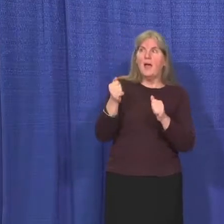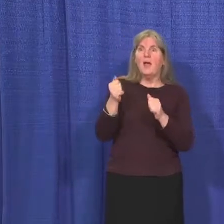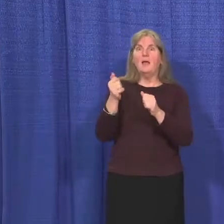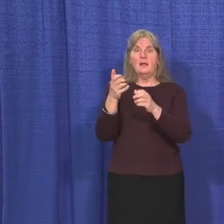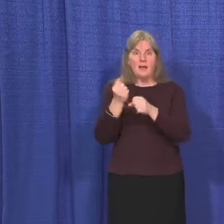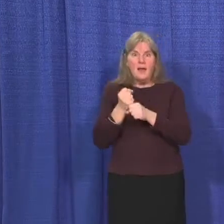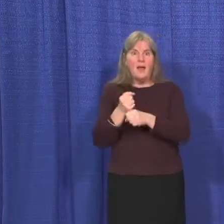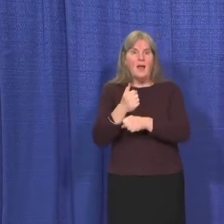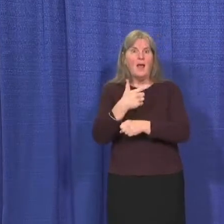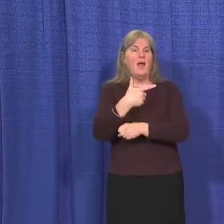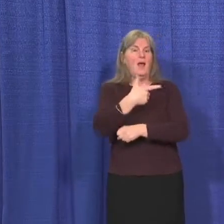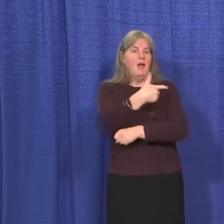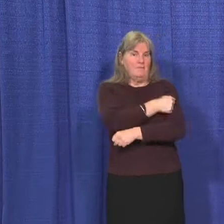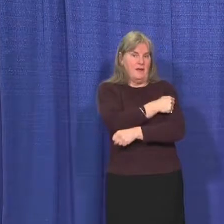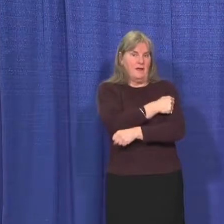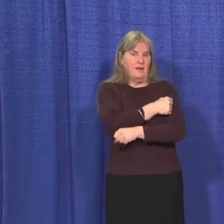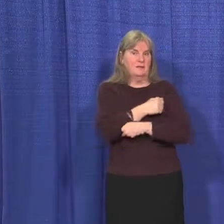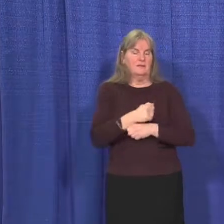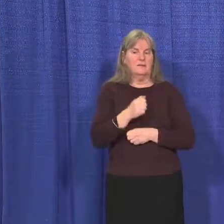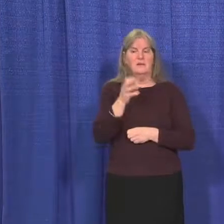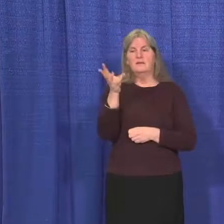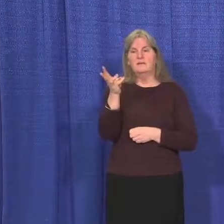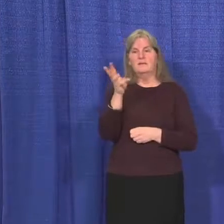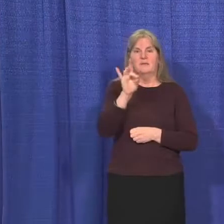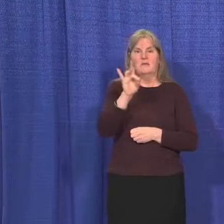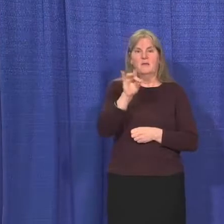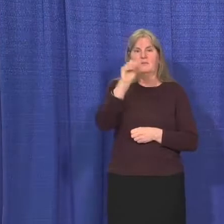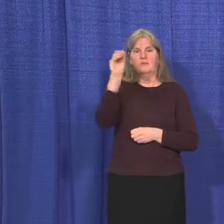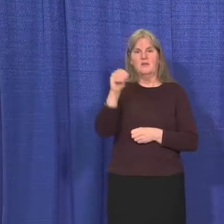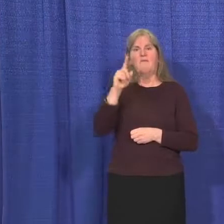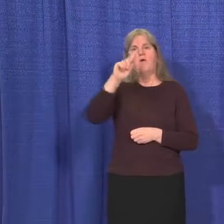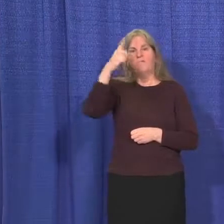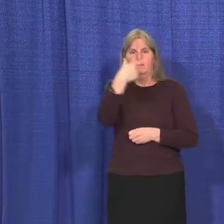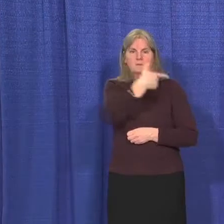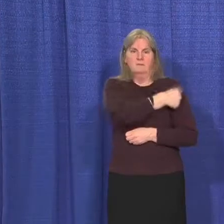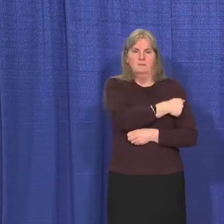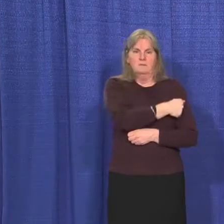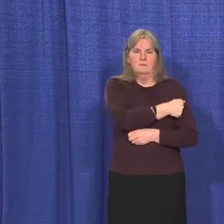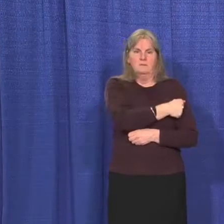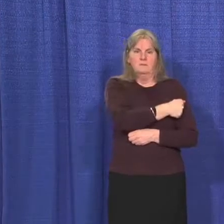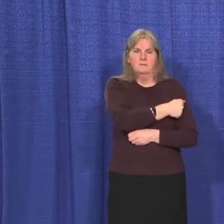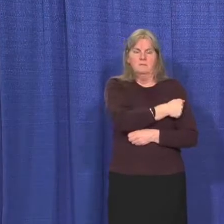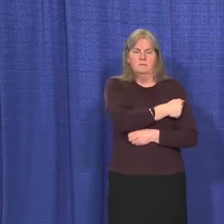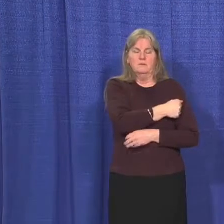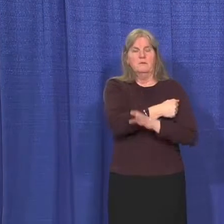population, the adult population, is 68 percent.